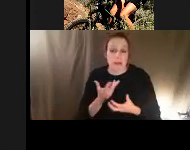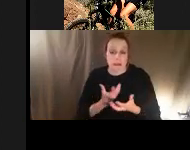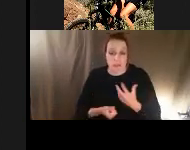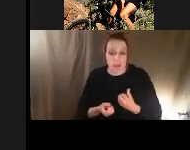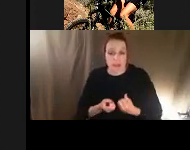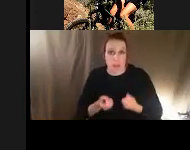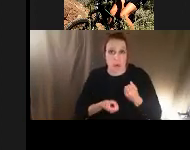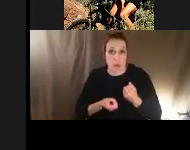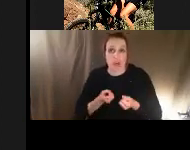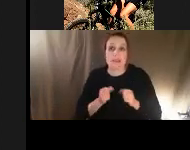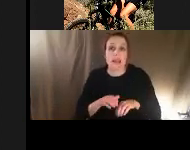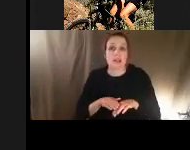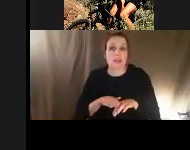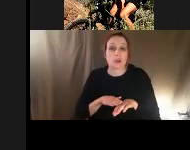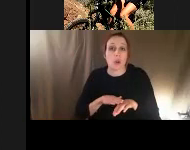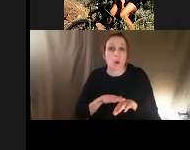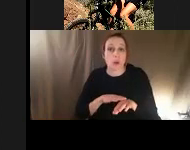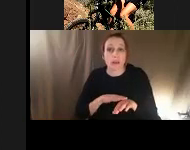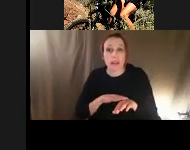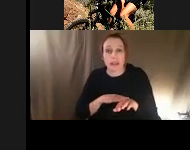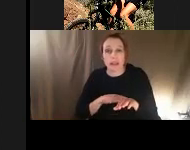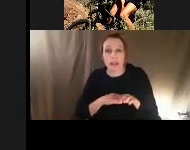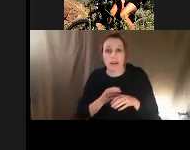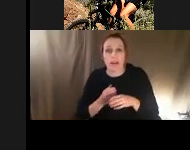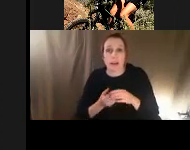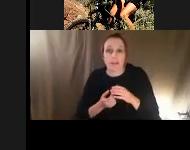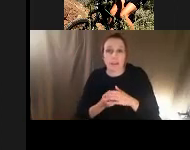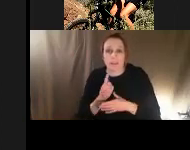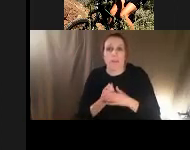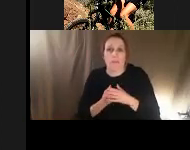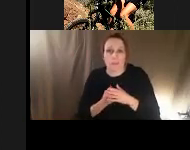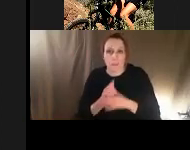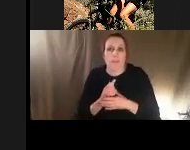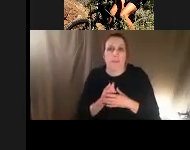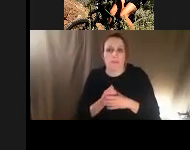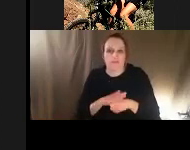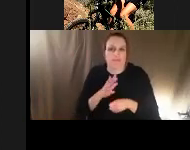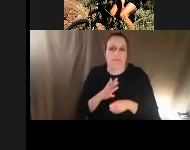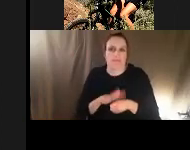blow up after a certain amount of time and come out in really more negative ways.